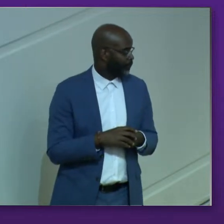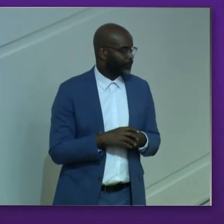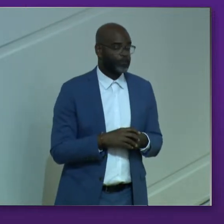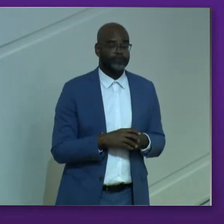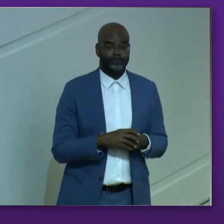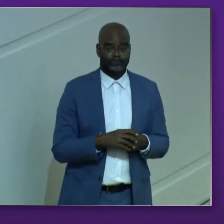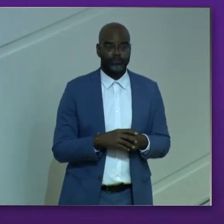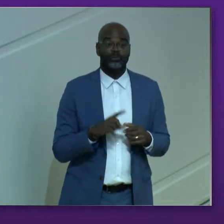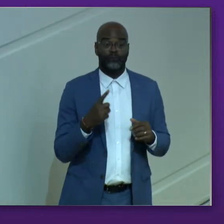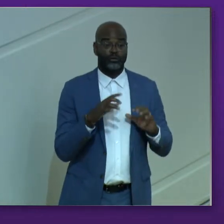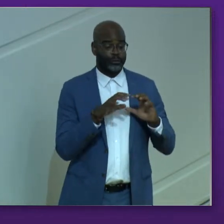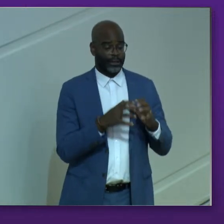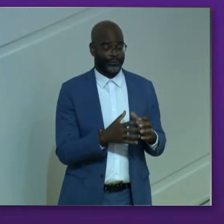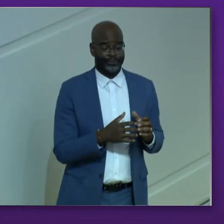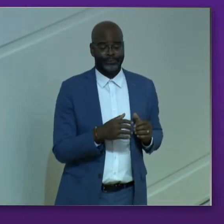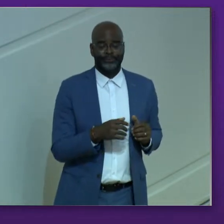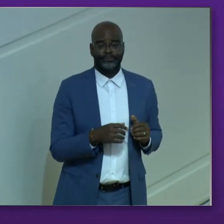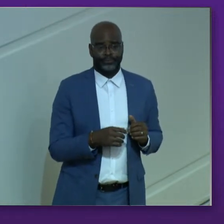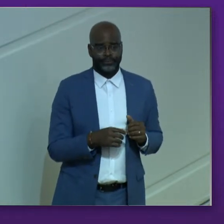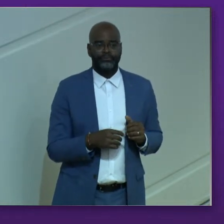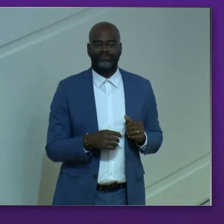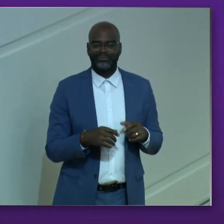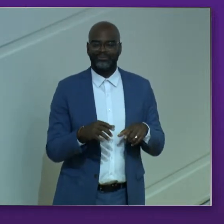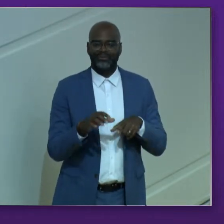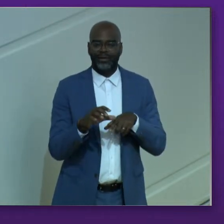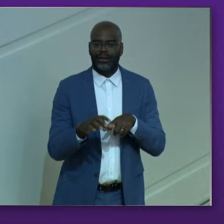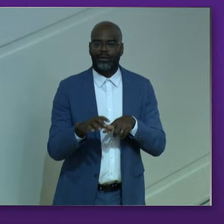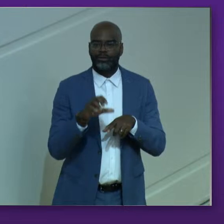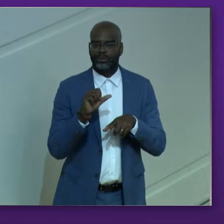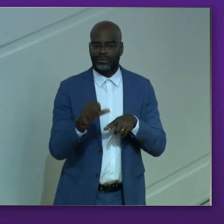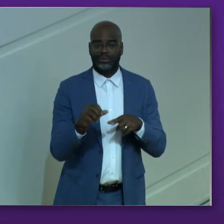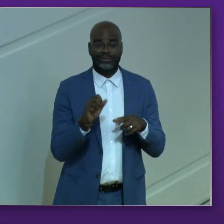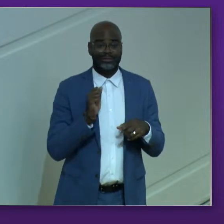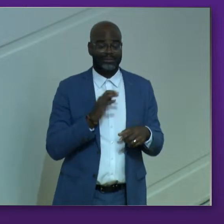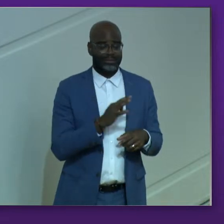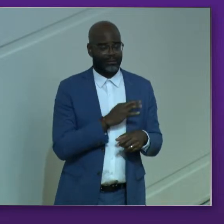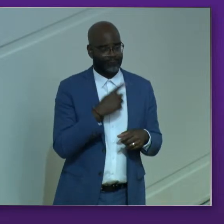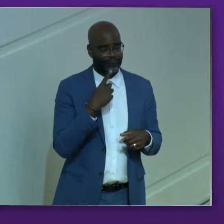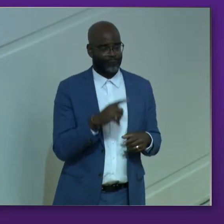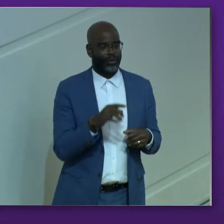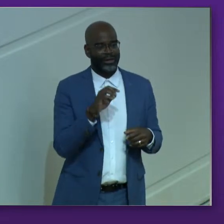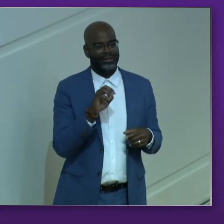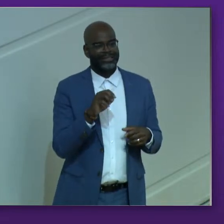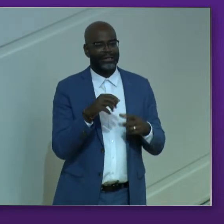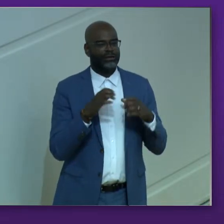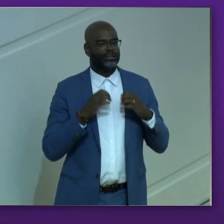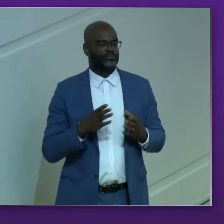EXCELLENCE IN CUSTOMER SERVICE. INNOVATION, AND PERFORMANCE. WOULD THE FOLLOWING PERSONS